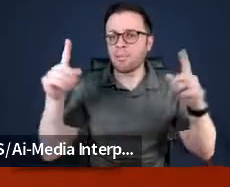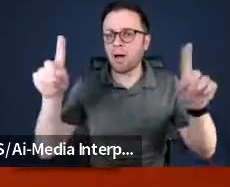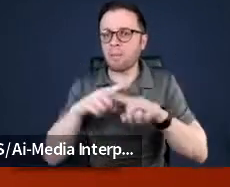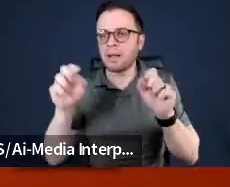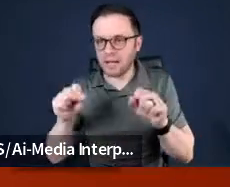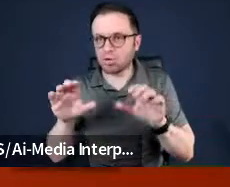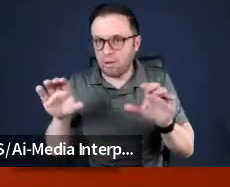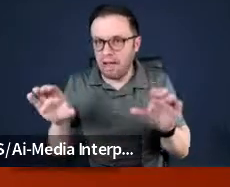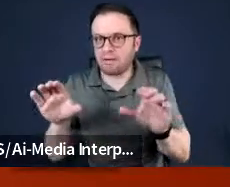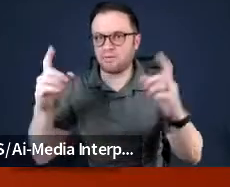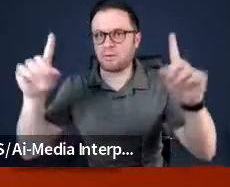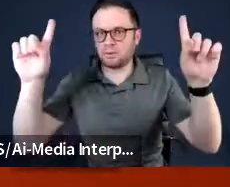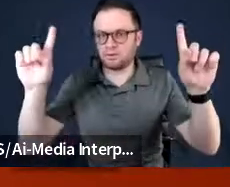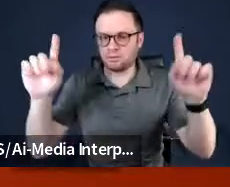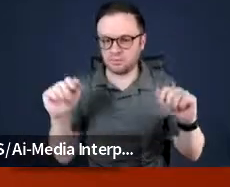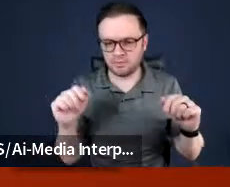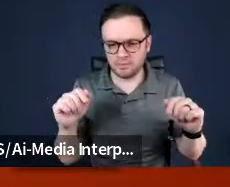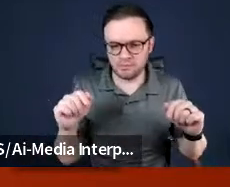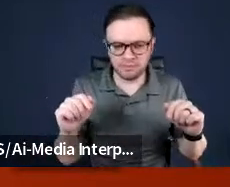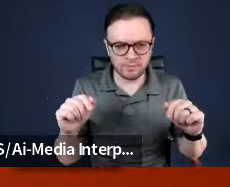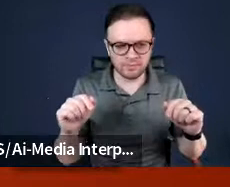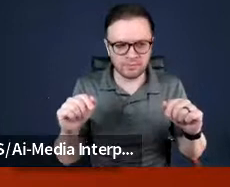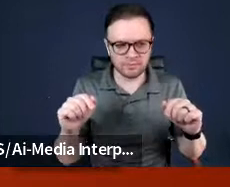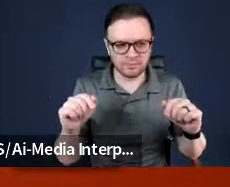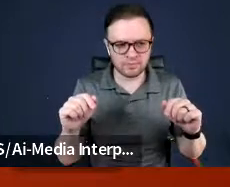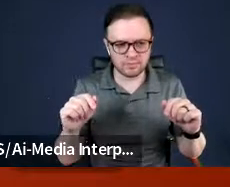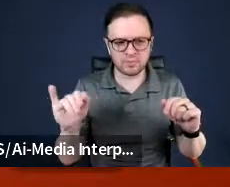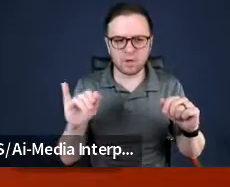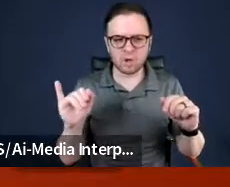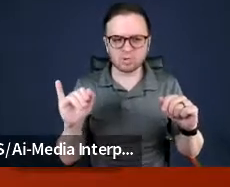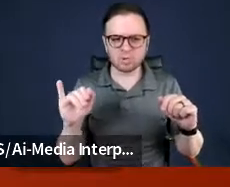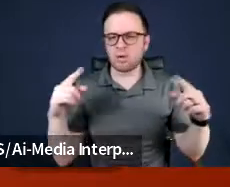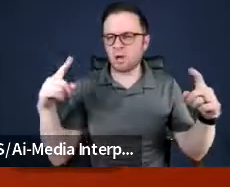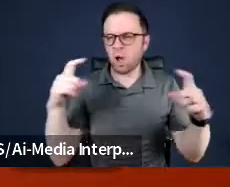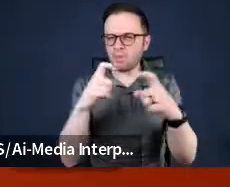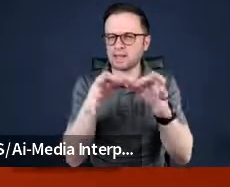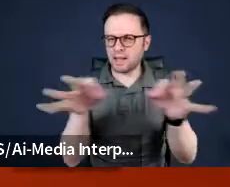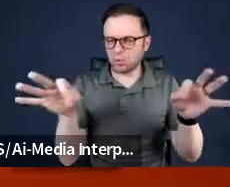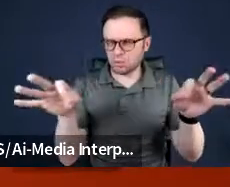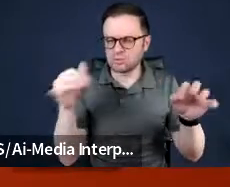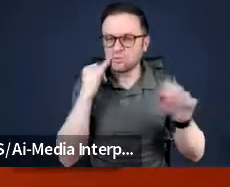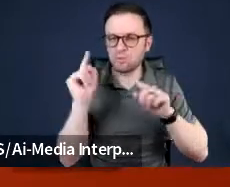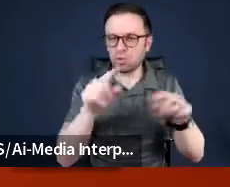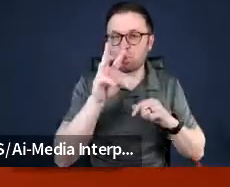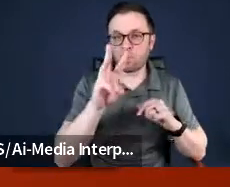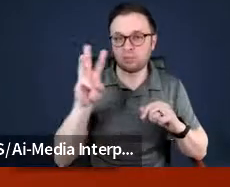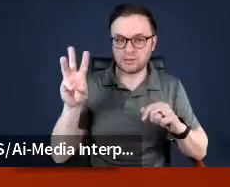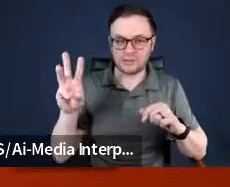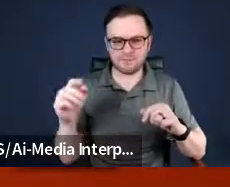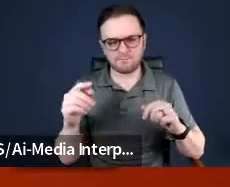and keyboard tab order are in keyboard tab order, making sure everything is navigable and functional, can you actually activate it? Very important.